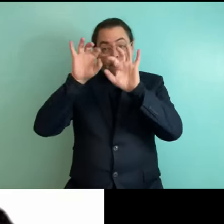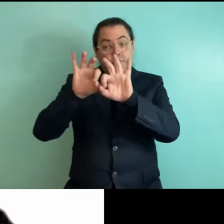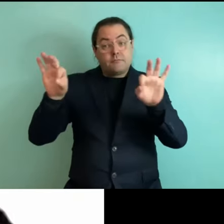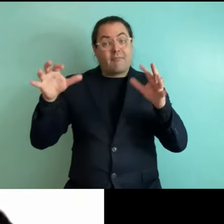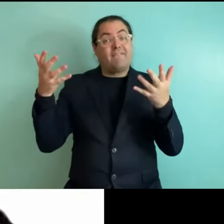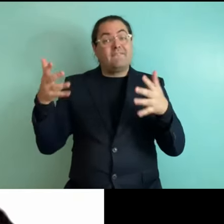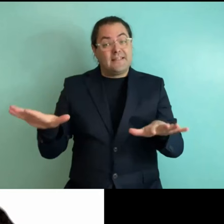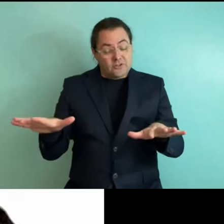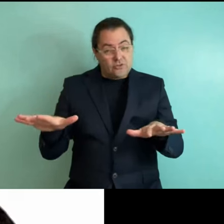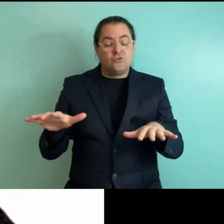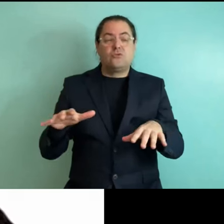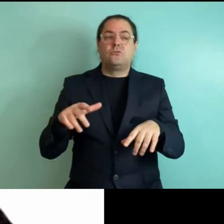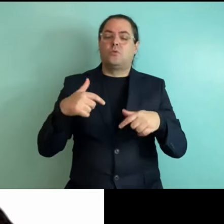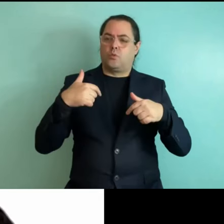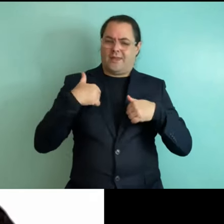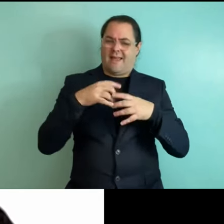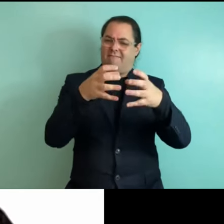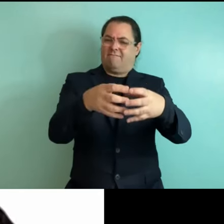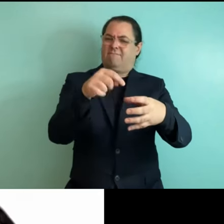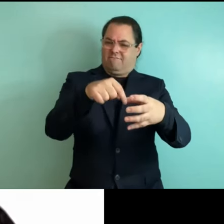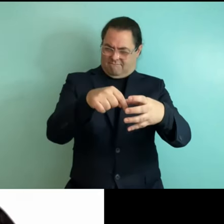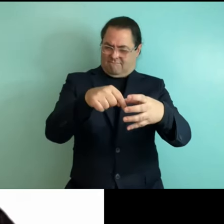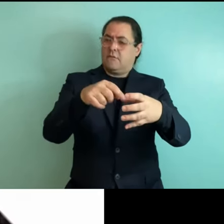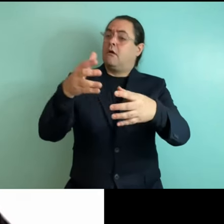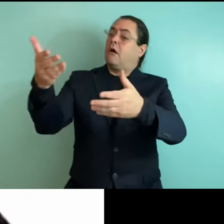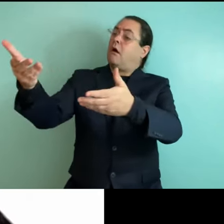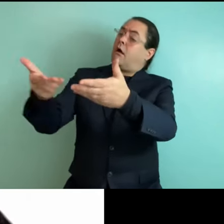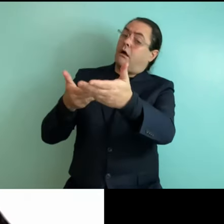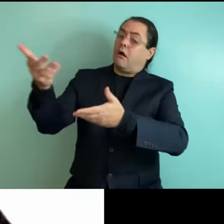through recruitment agency with so we've placed these graduates in the business in digital